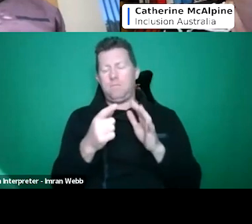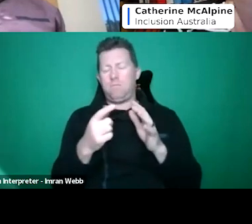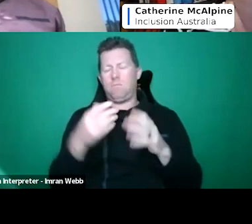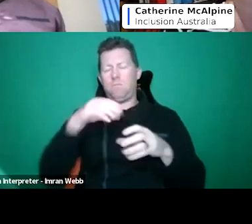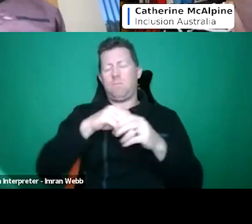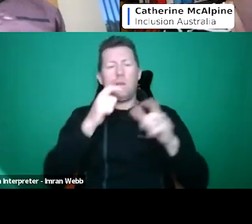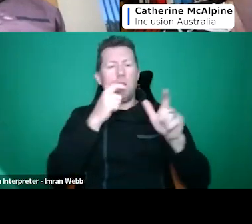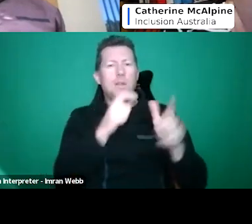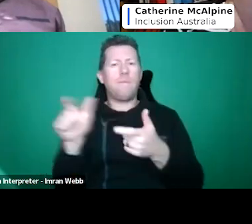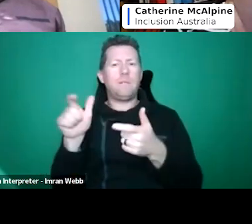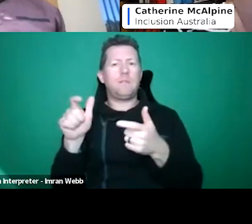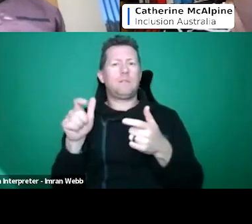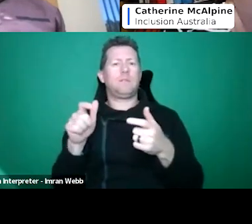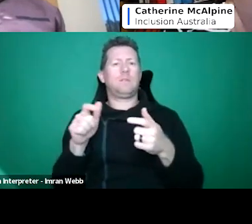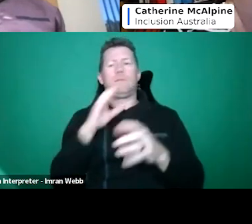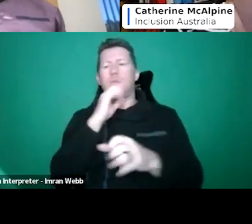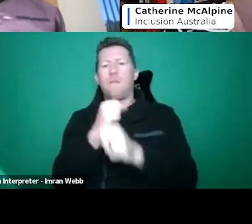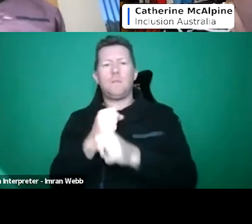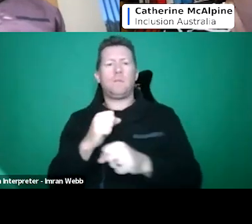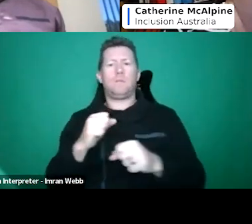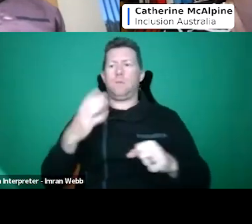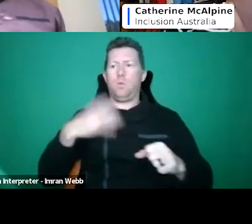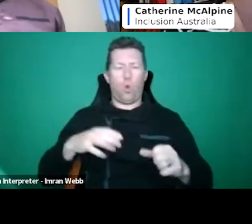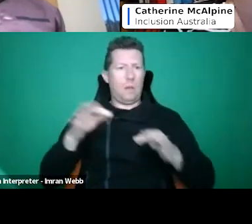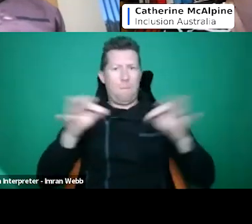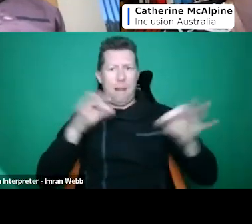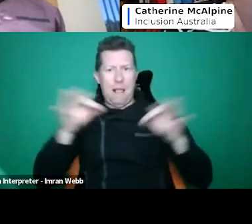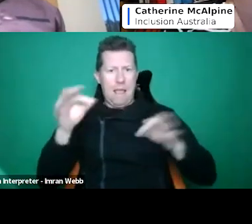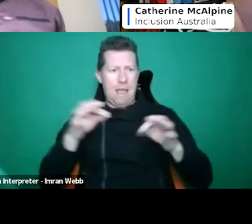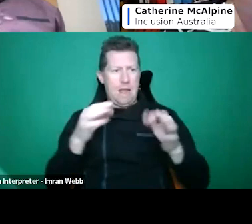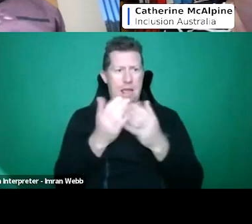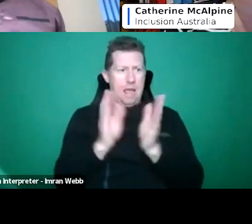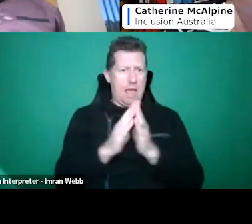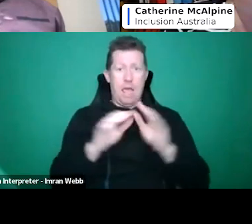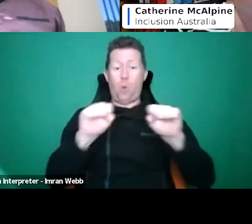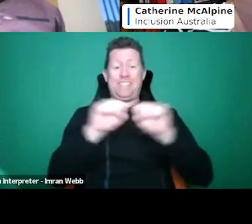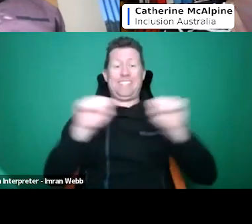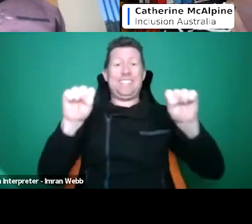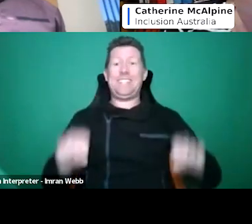to double funding for systemic advocacy in terms of disability representative organizations.